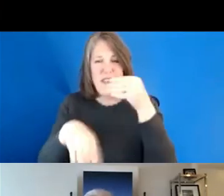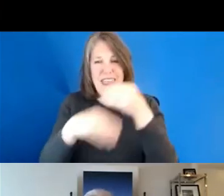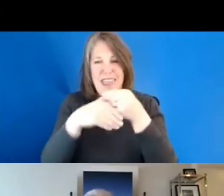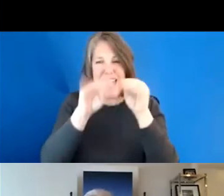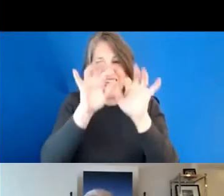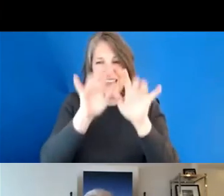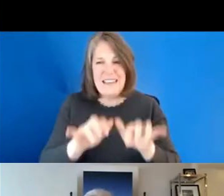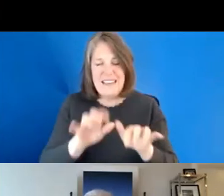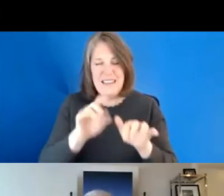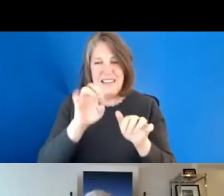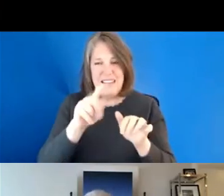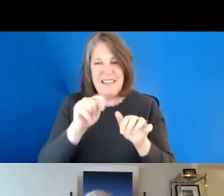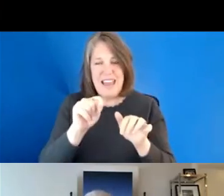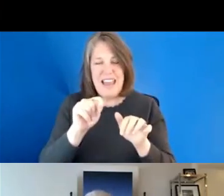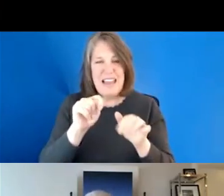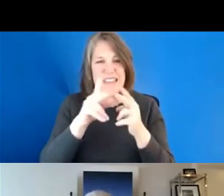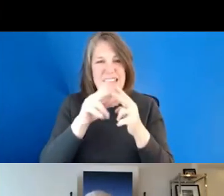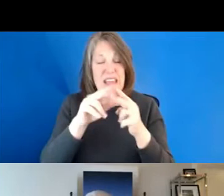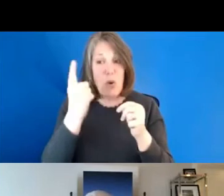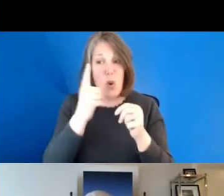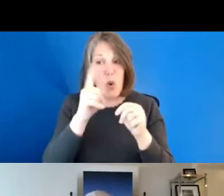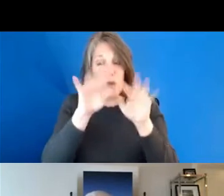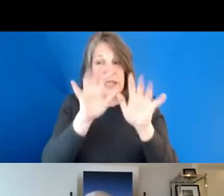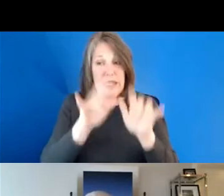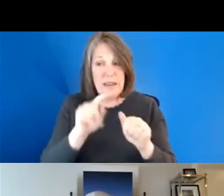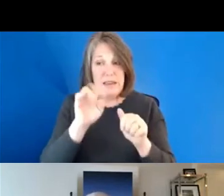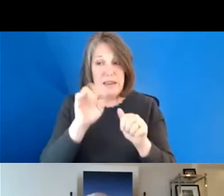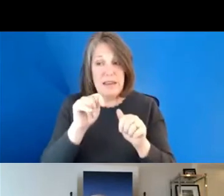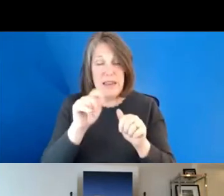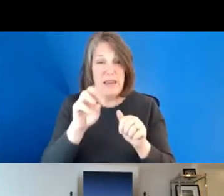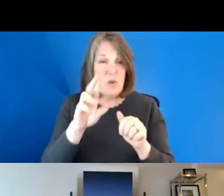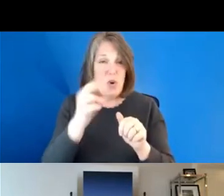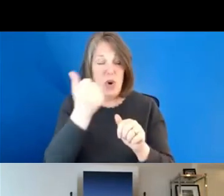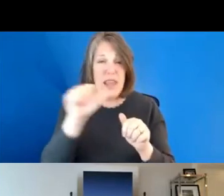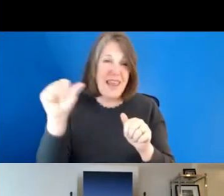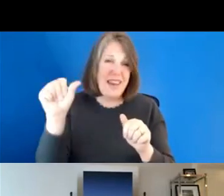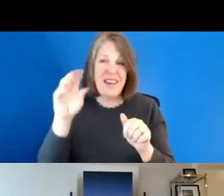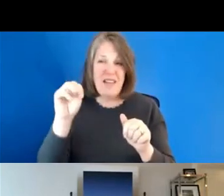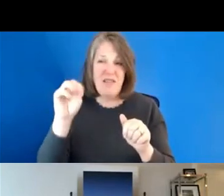use either Edge or tax or any of the multimedia tools, and